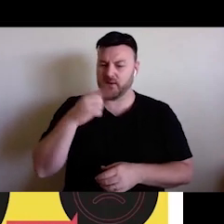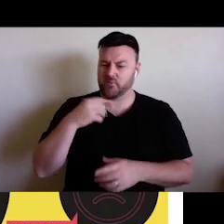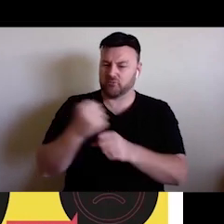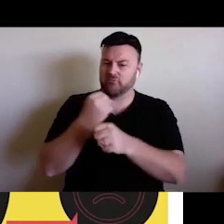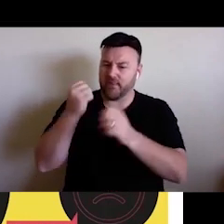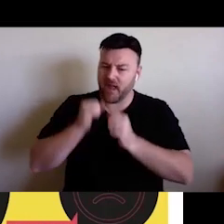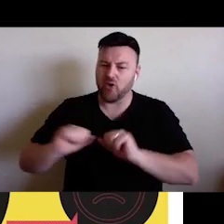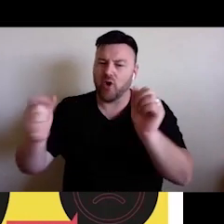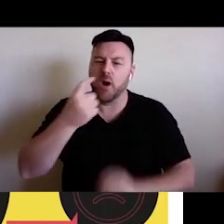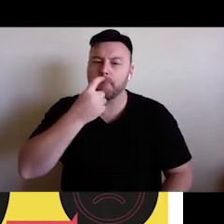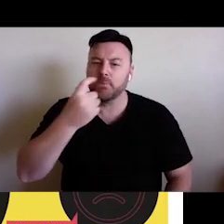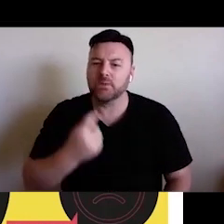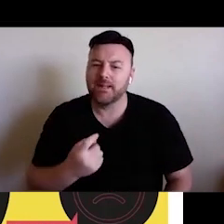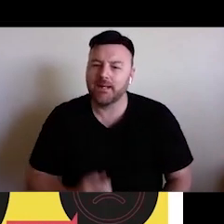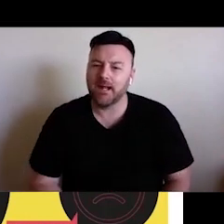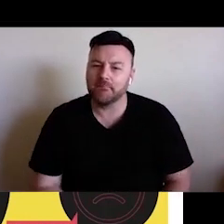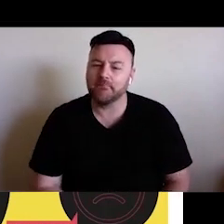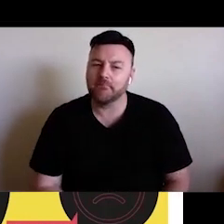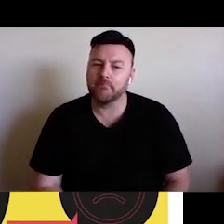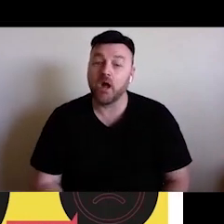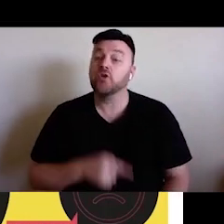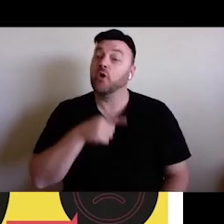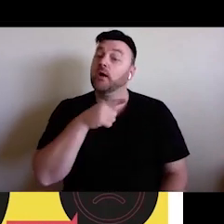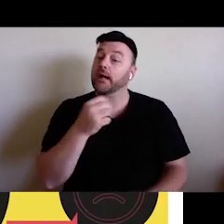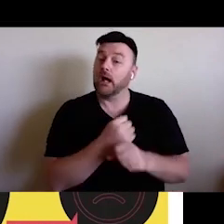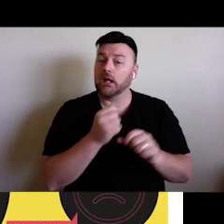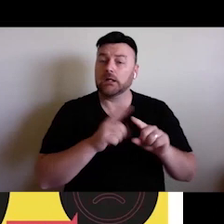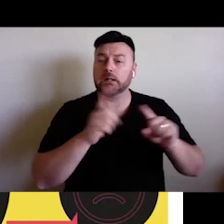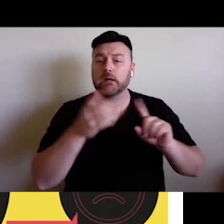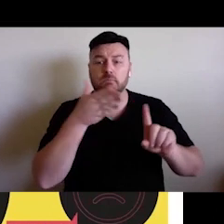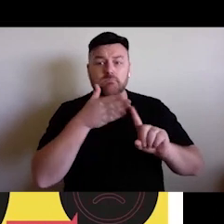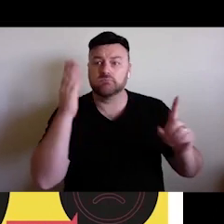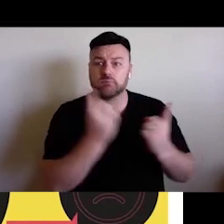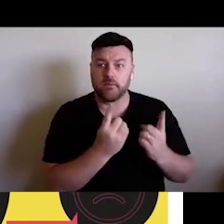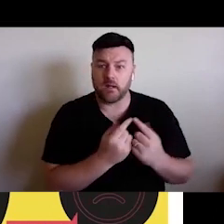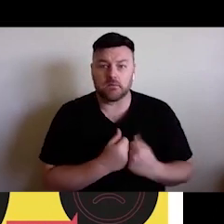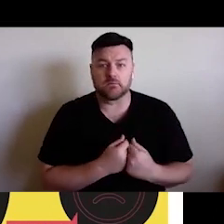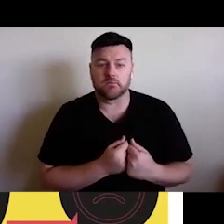a piece of -- range from a piece of a Steve Jobs turtleneck to a piece